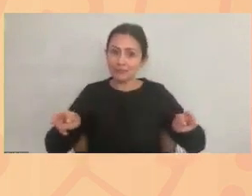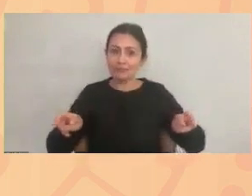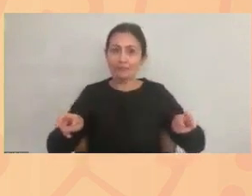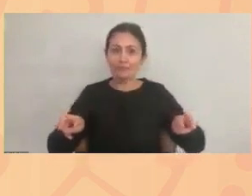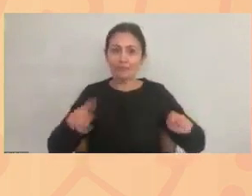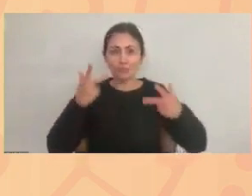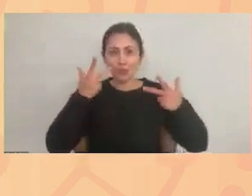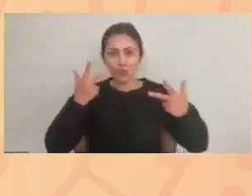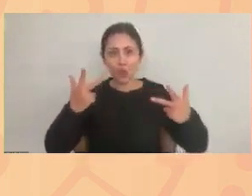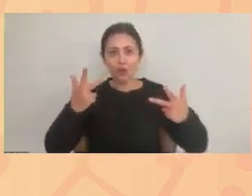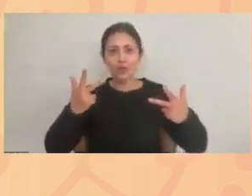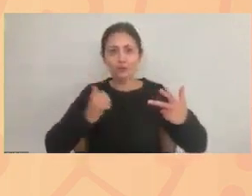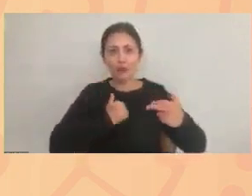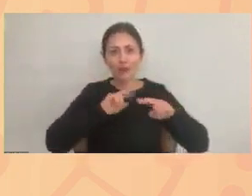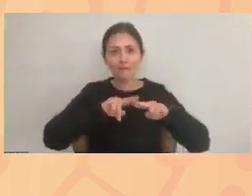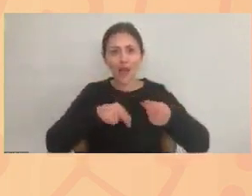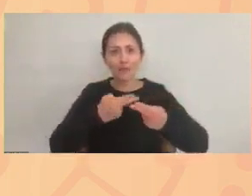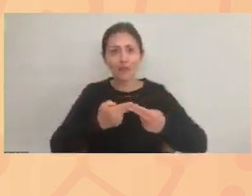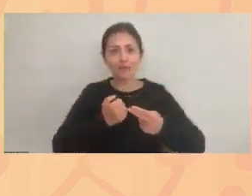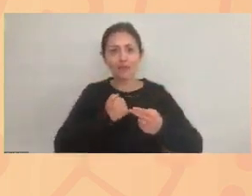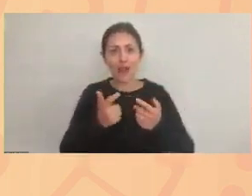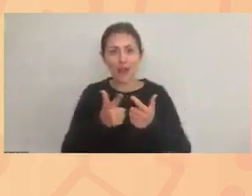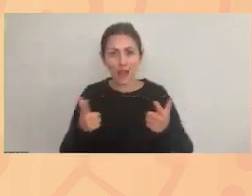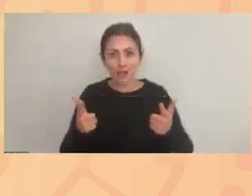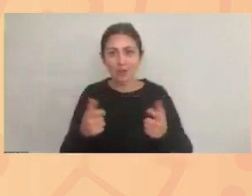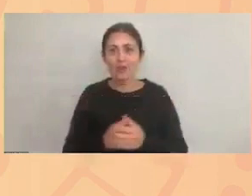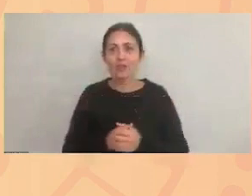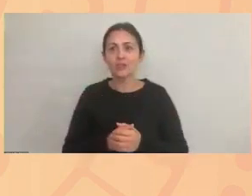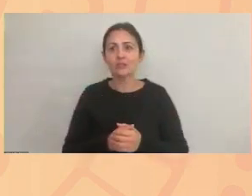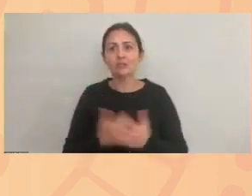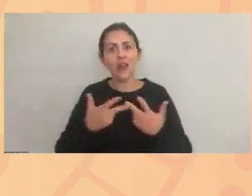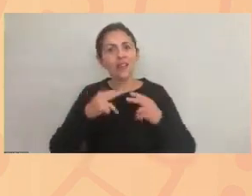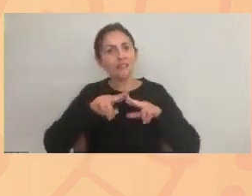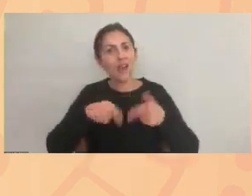and my other (UNKNOWN) here as well (UNKNOWN).